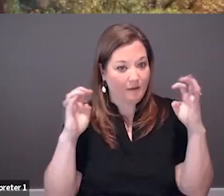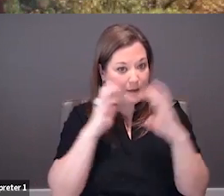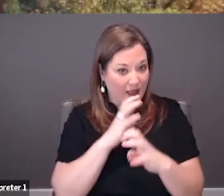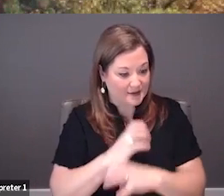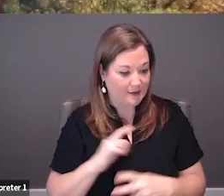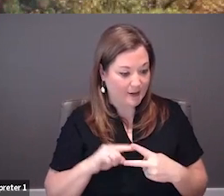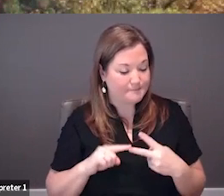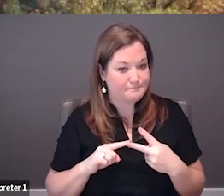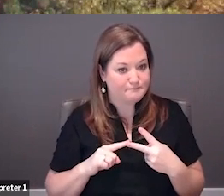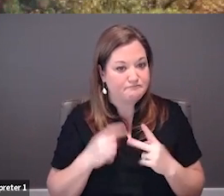with a little bit of background.